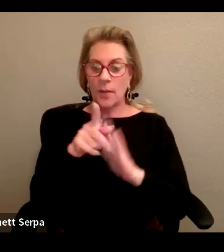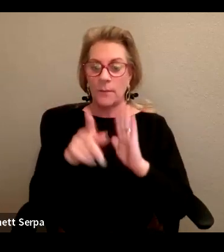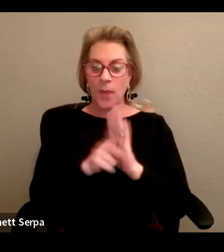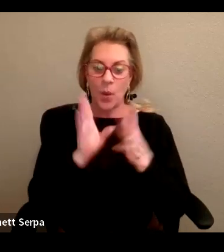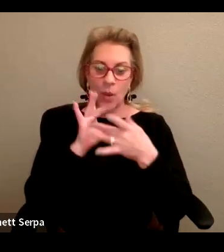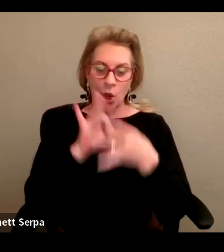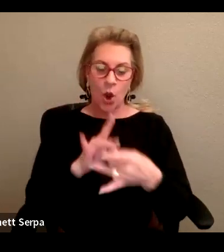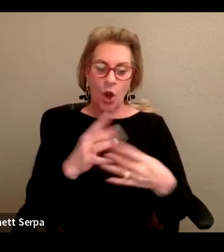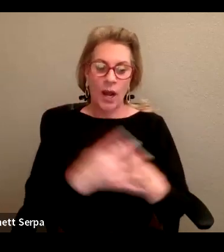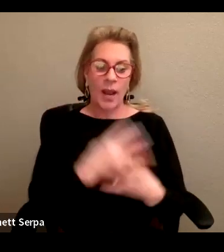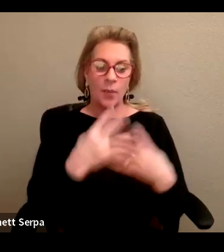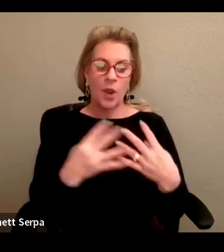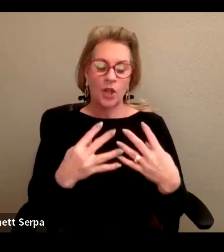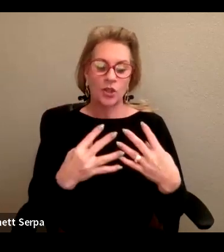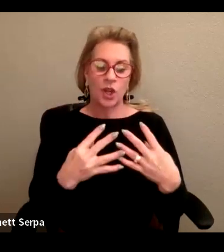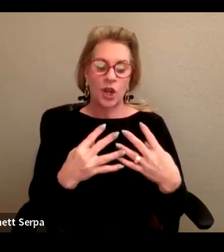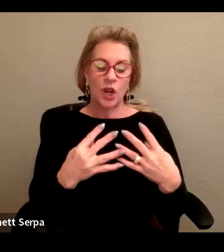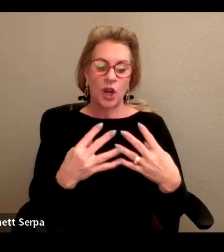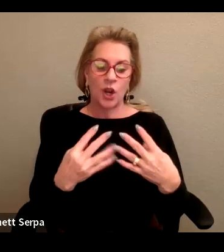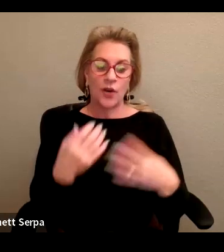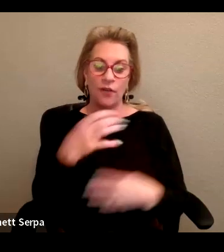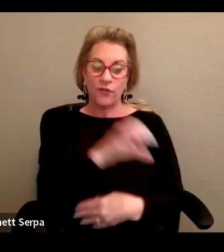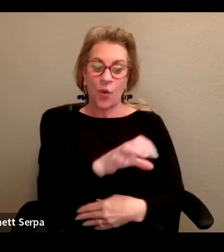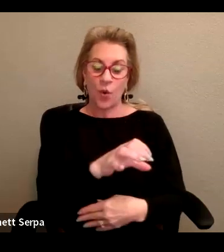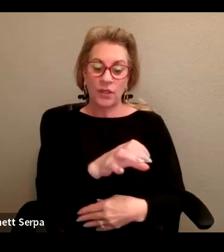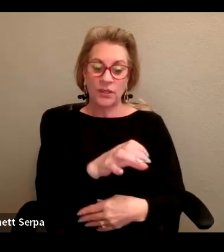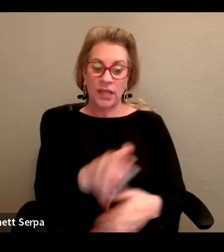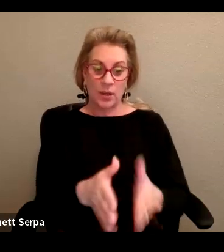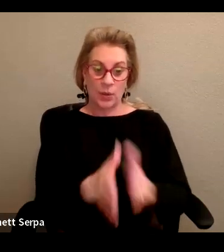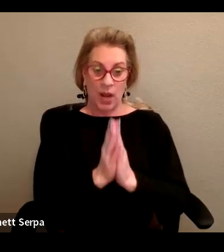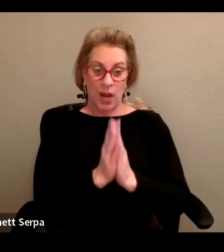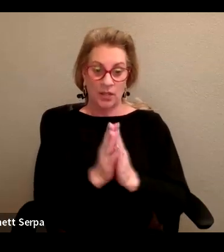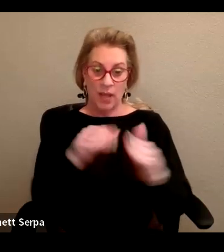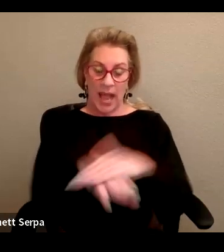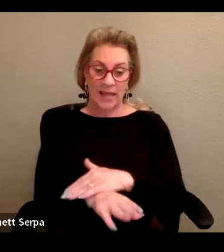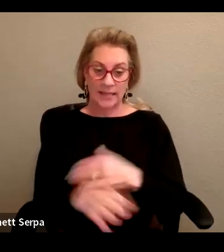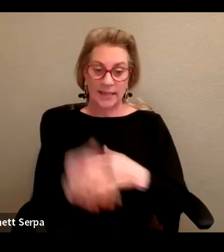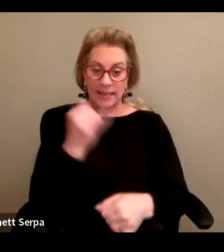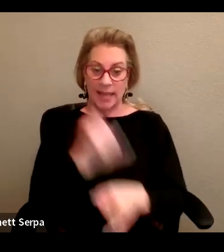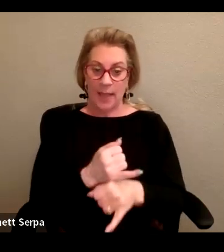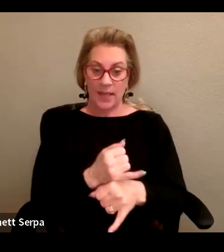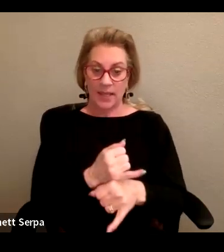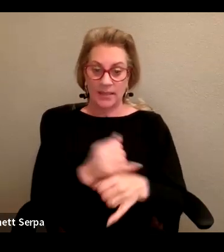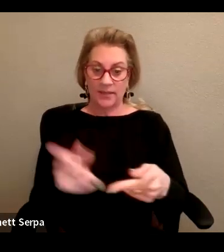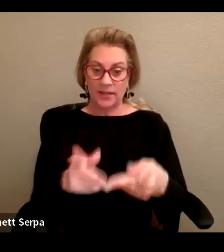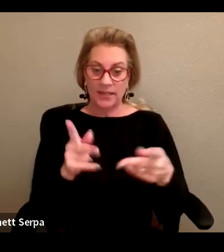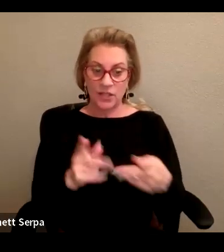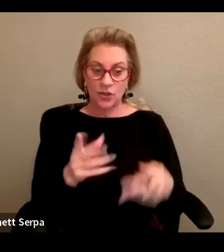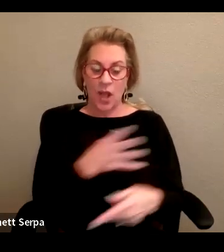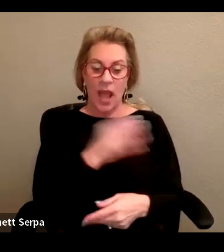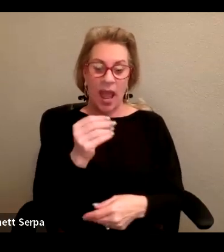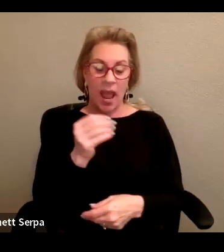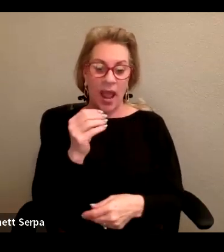immigration enforcement requests to access campus facilities and residential units um